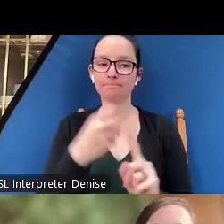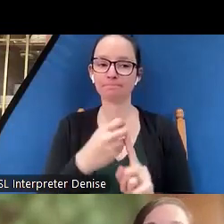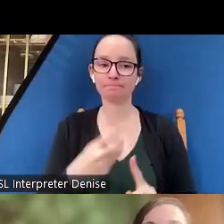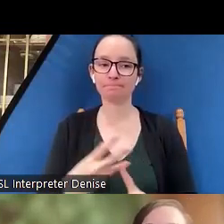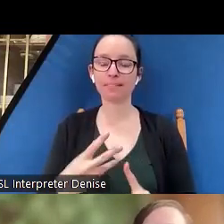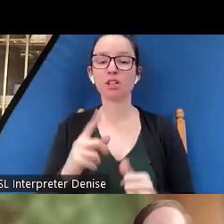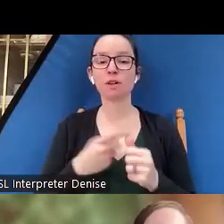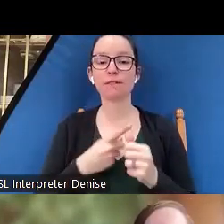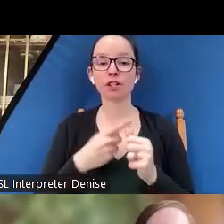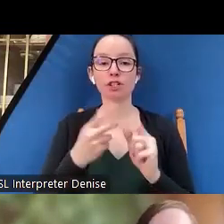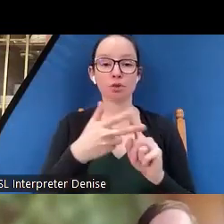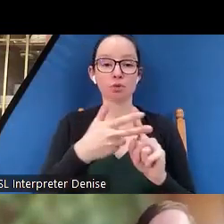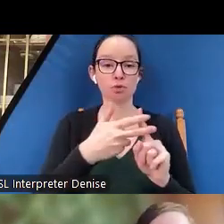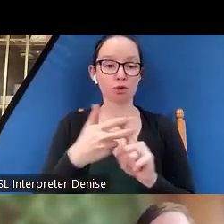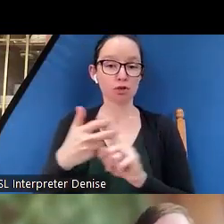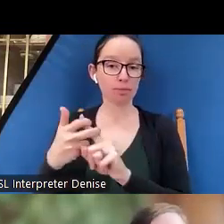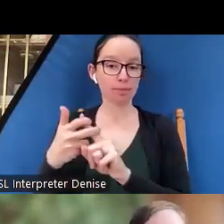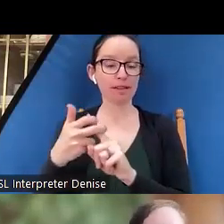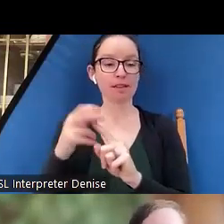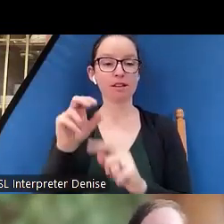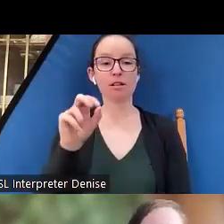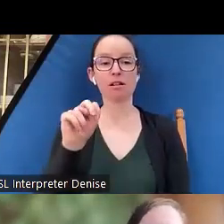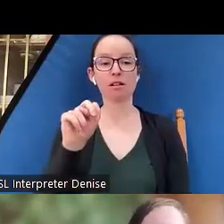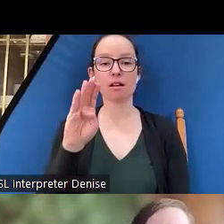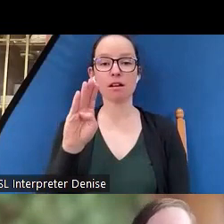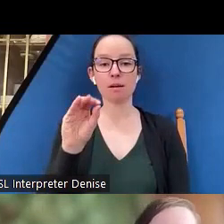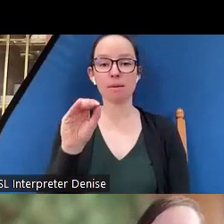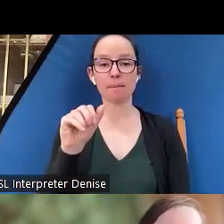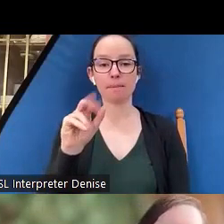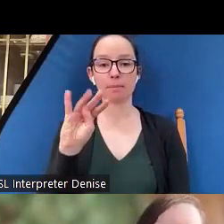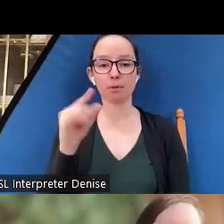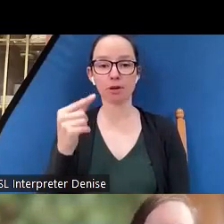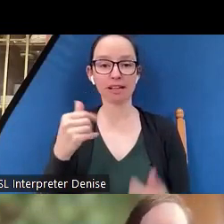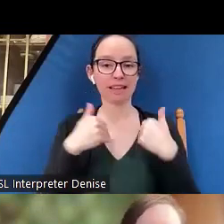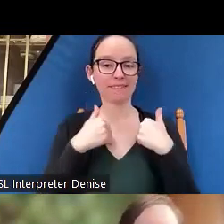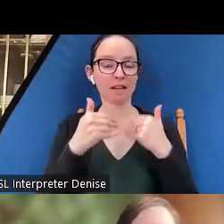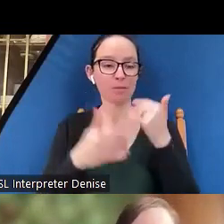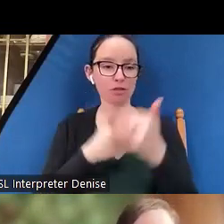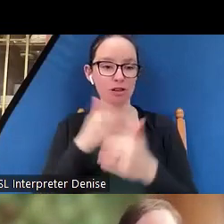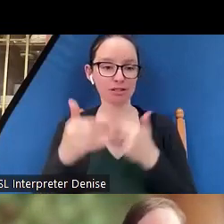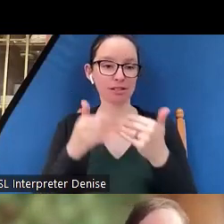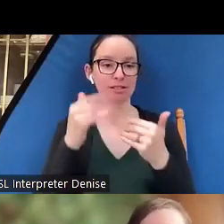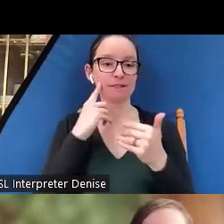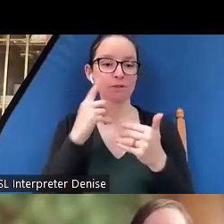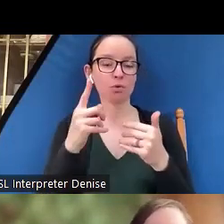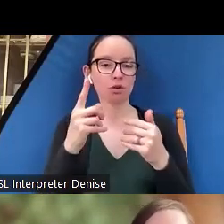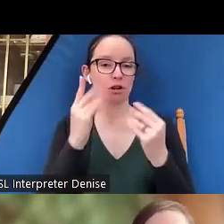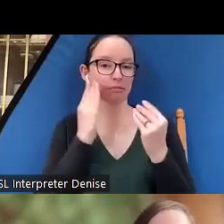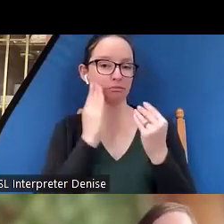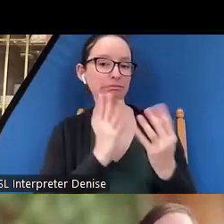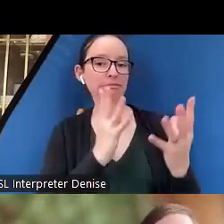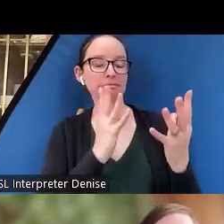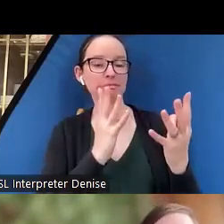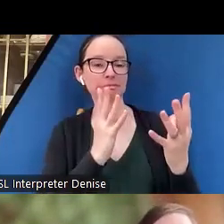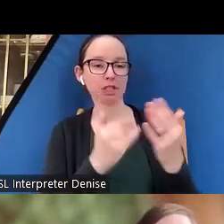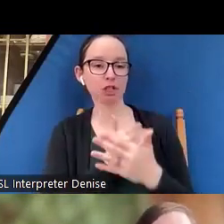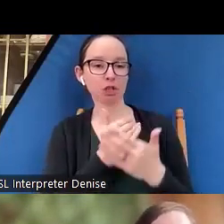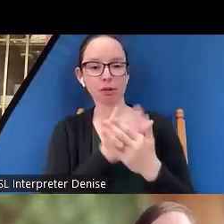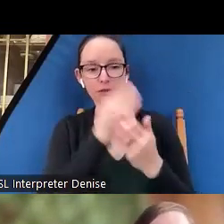Just having a process to get people up to speed on big, unwieldy projects like these, you know, constantly adapting and innovating.